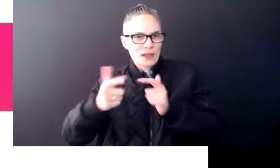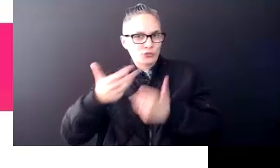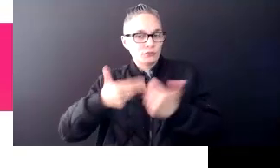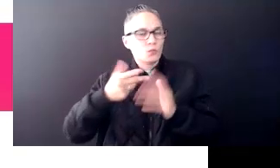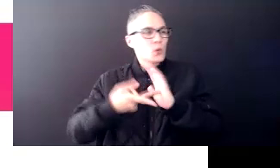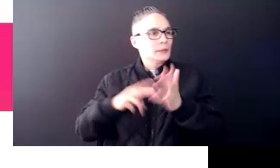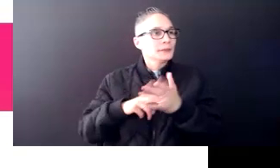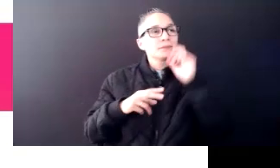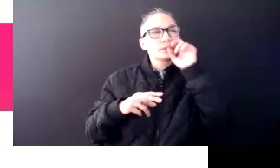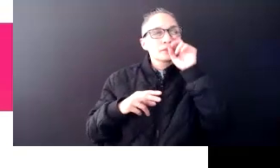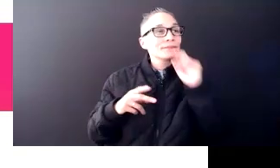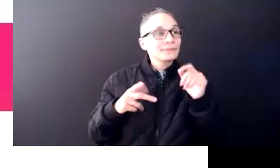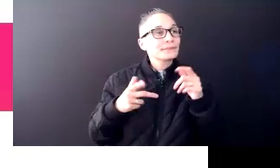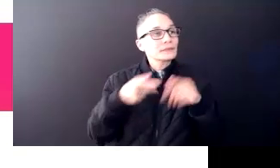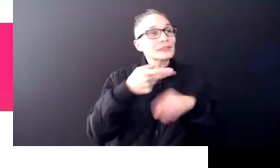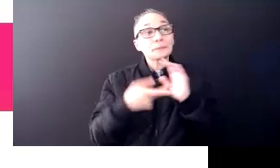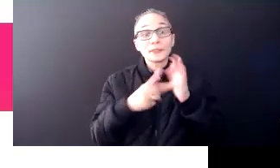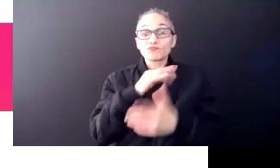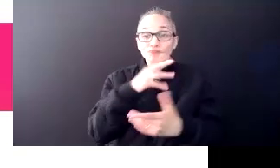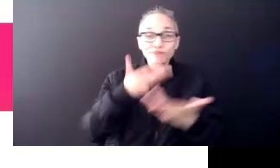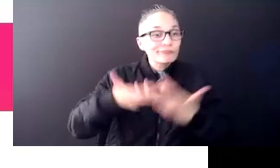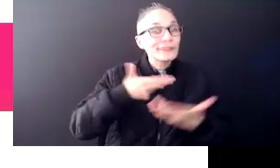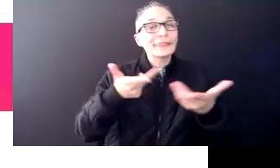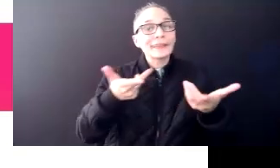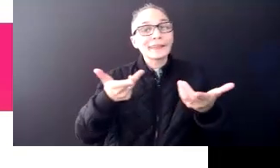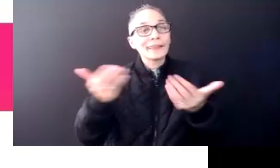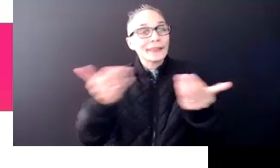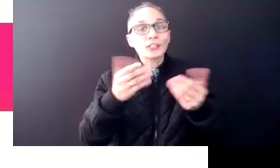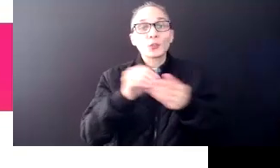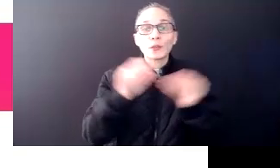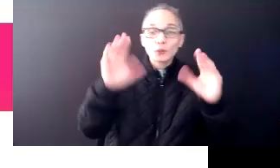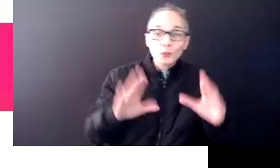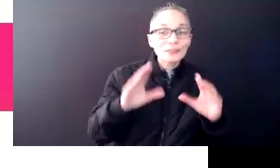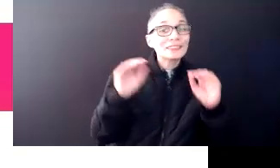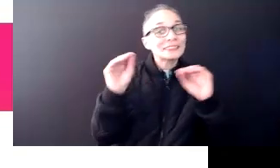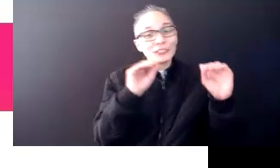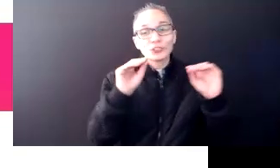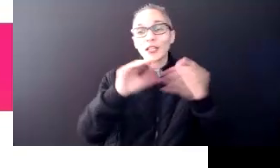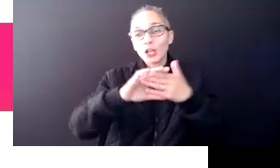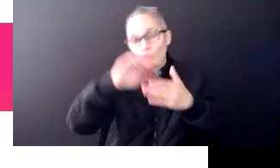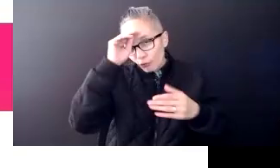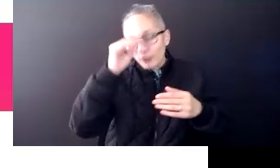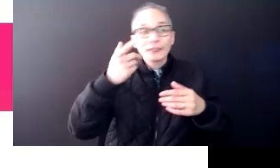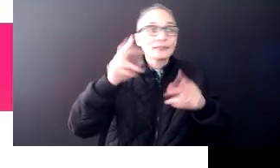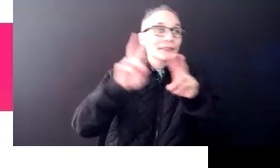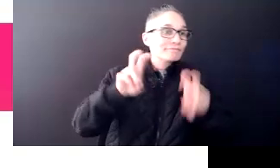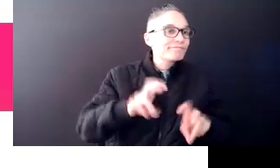for a substantive interaction, this means engaging students in teaching, learning and assessment consistent with the content